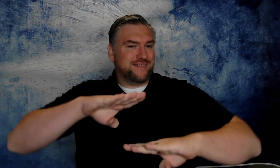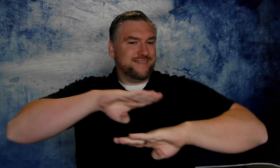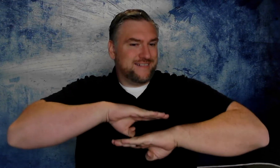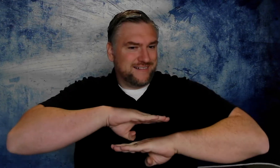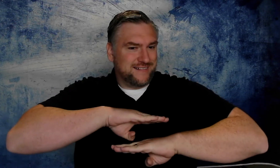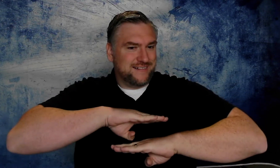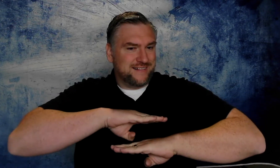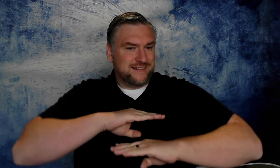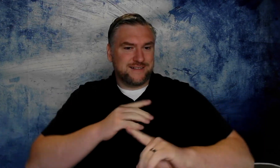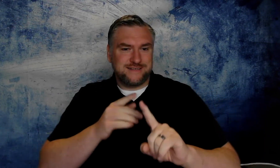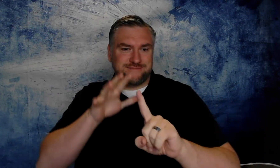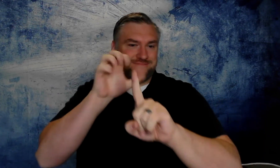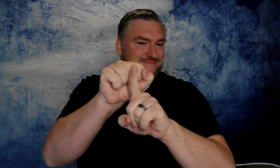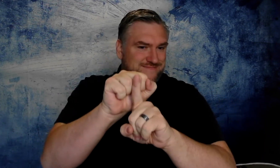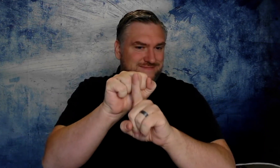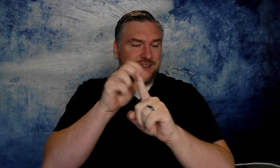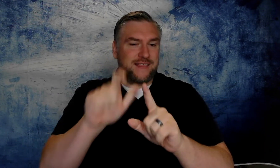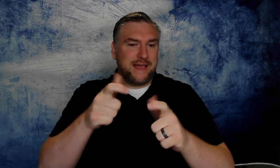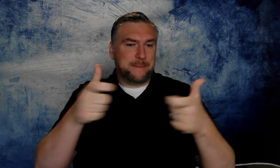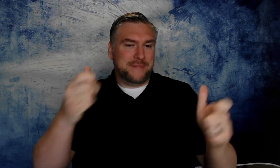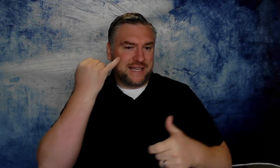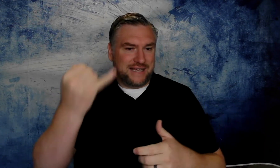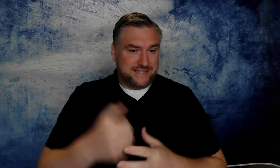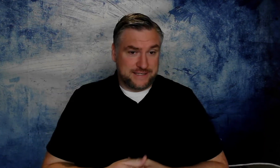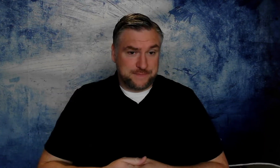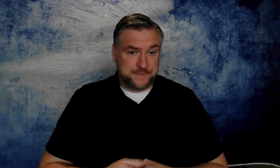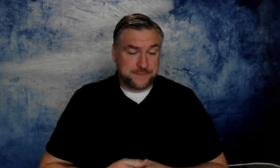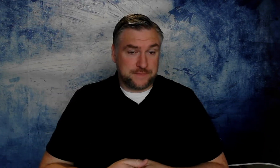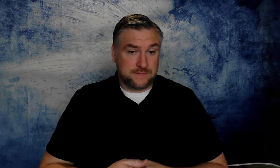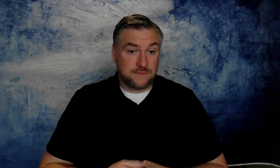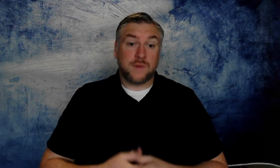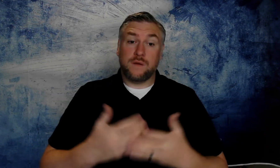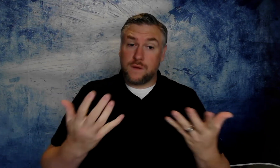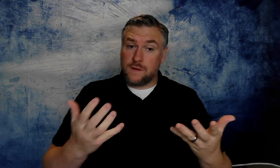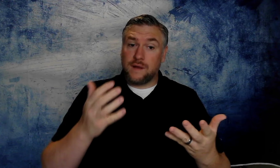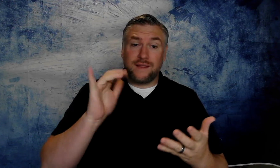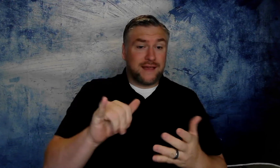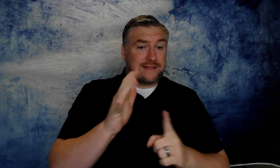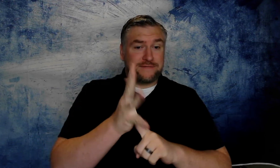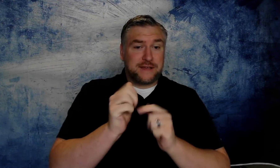you have a beautiful year and that you meet you achieve your objective of the big idea.